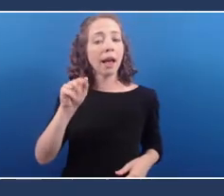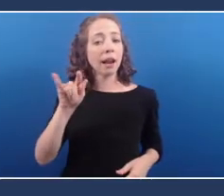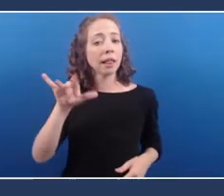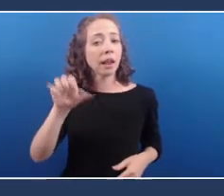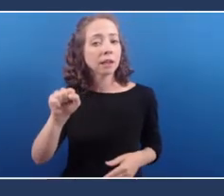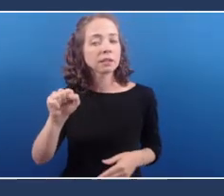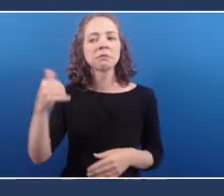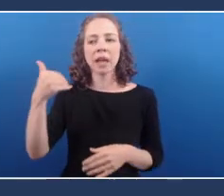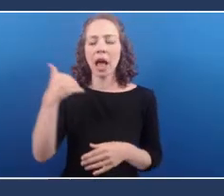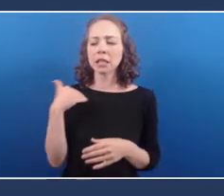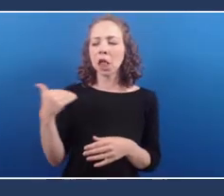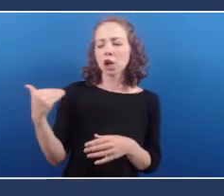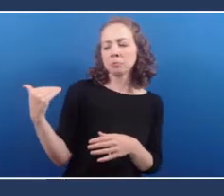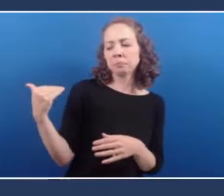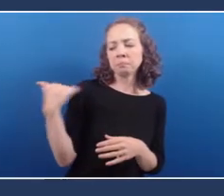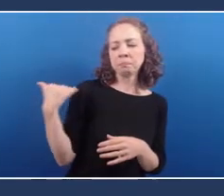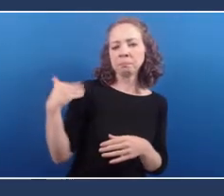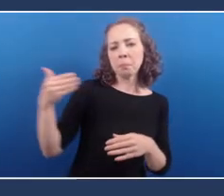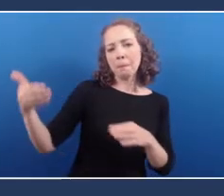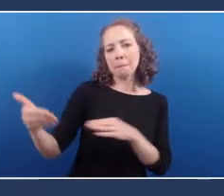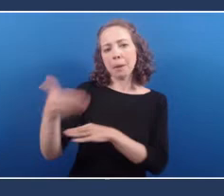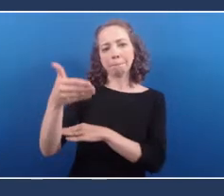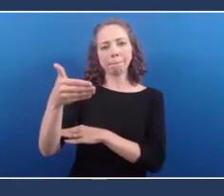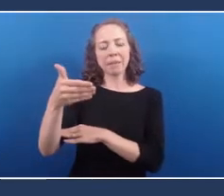up that says, hey, it looks like your calendar is starting to get full.